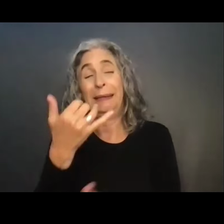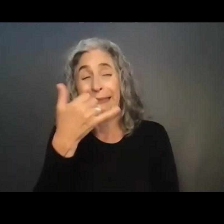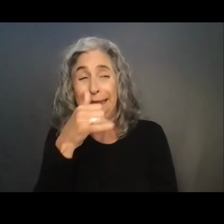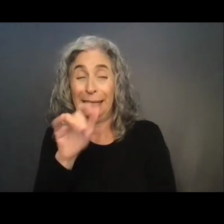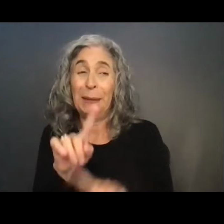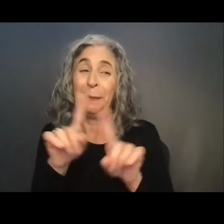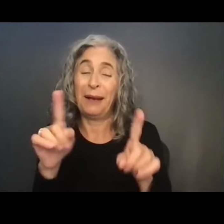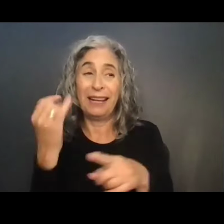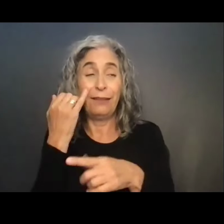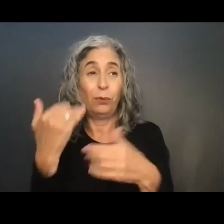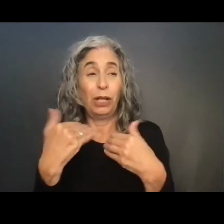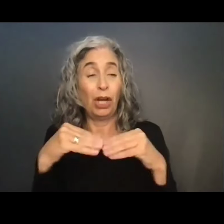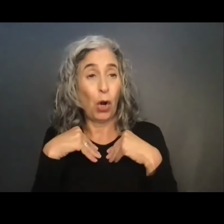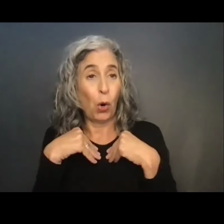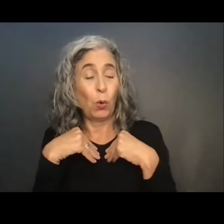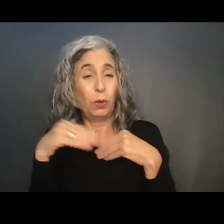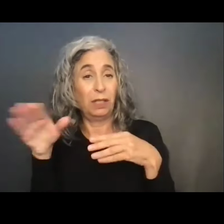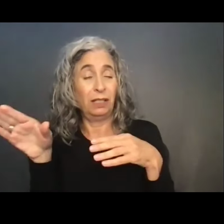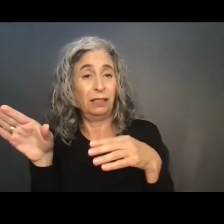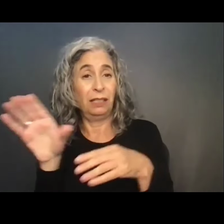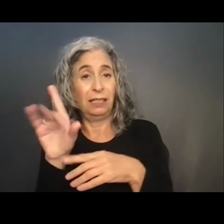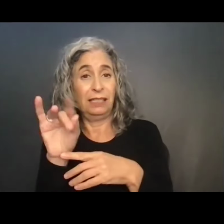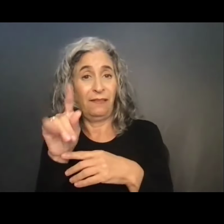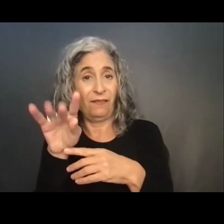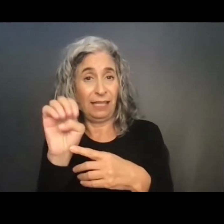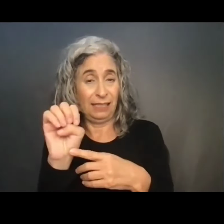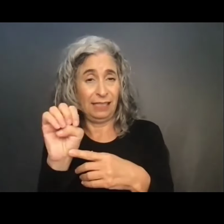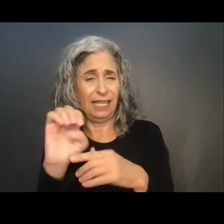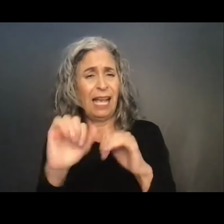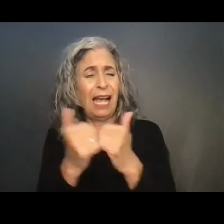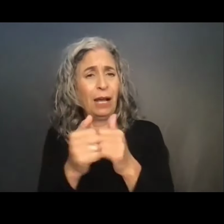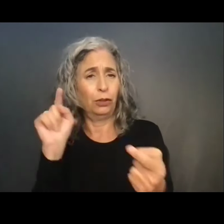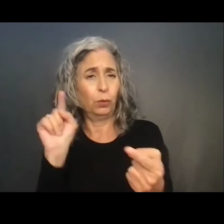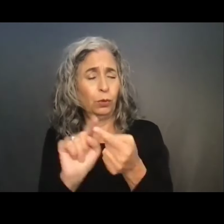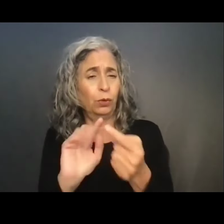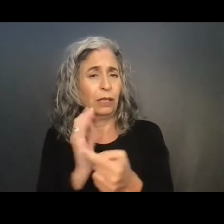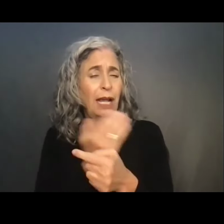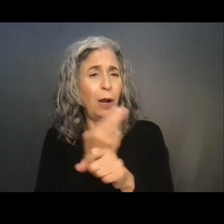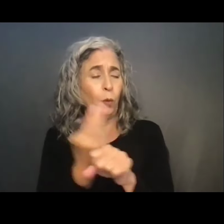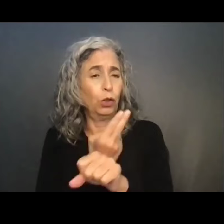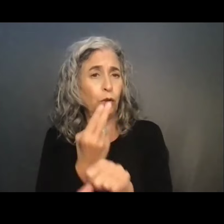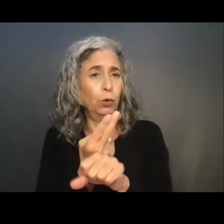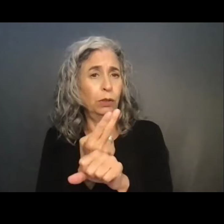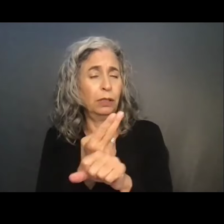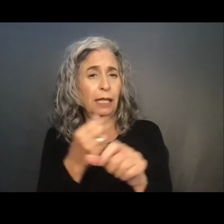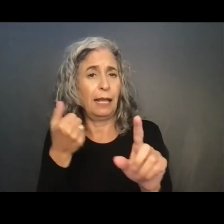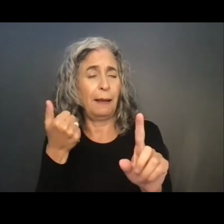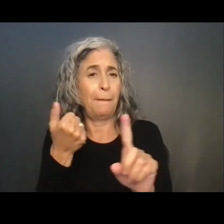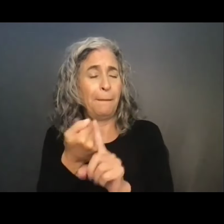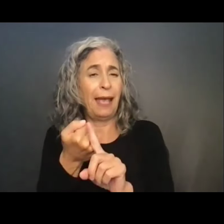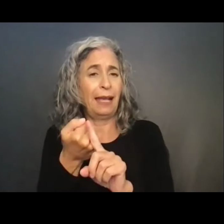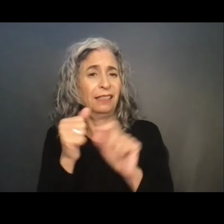already own the devices, how does reducing our use impact sustainability? I think I missed a